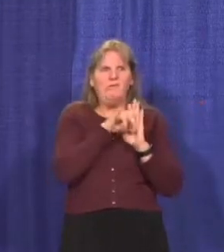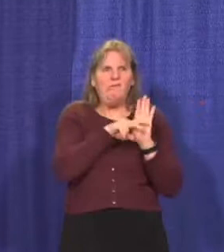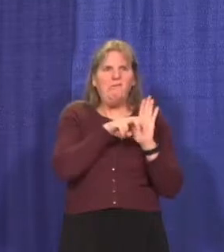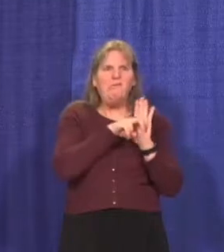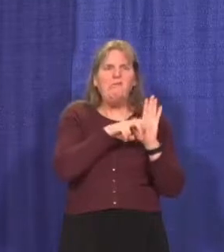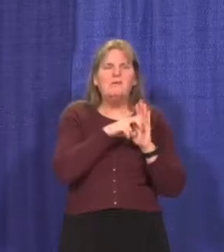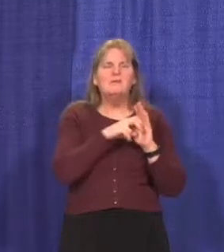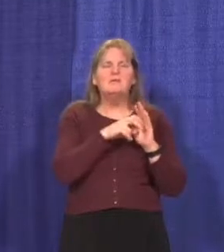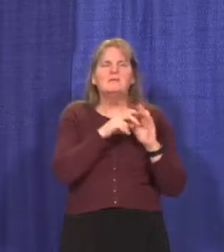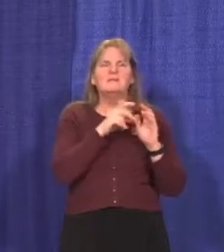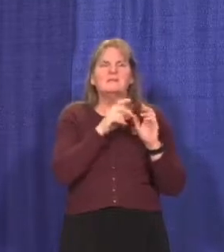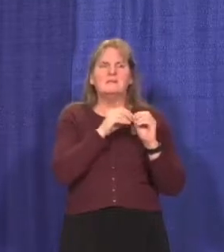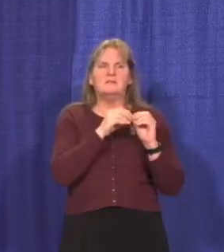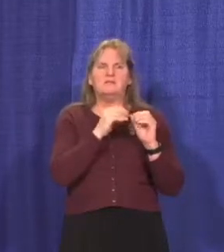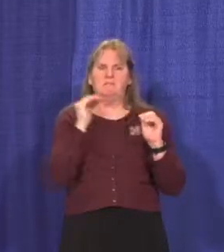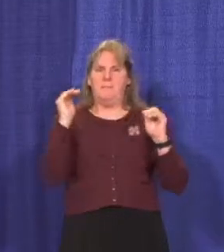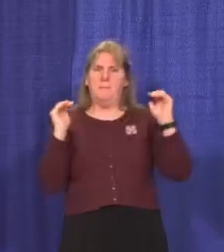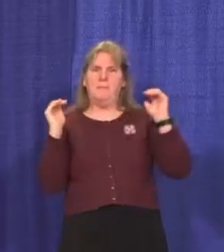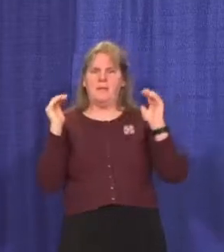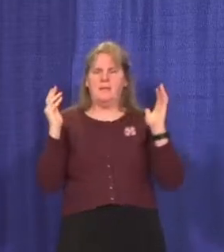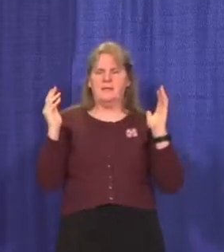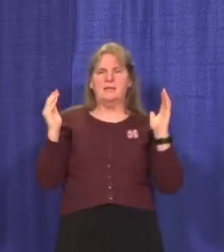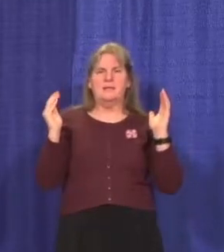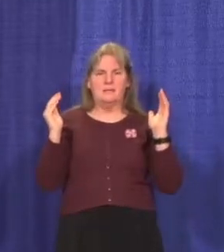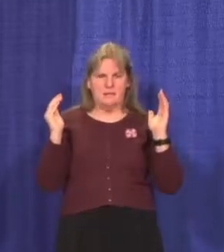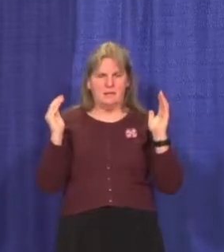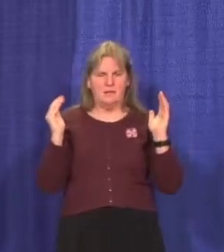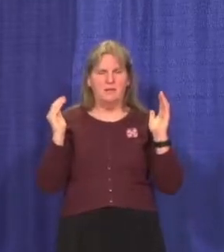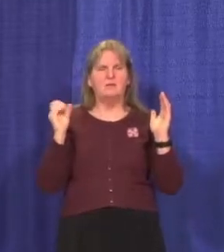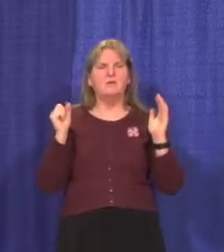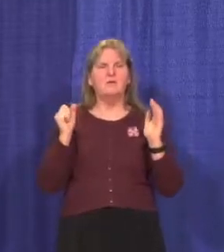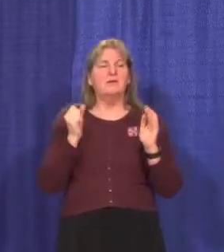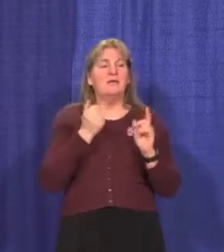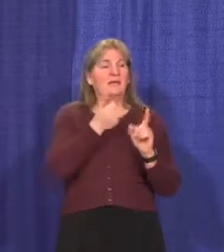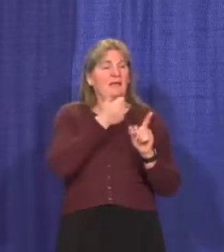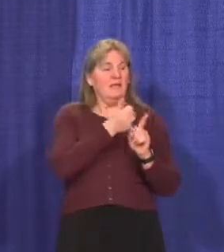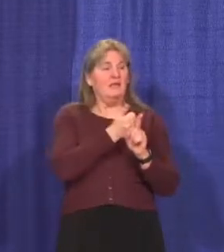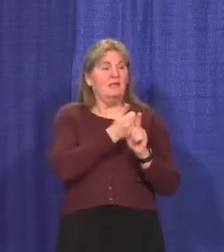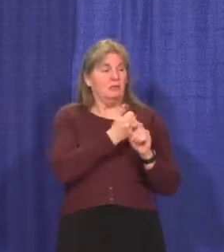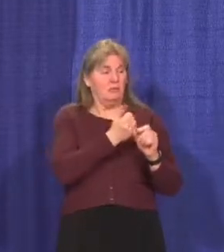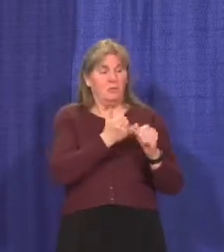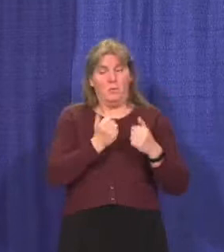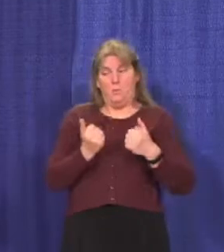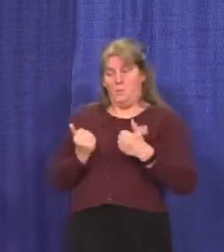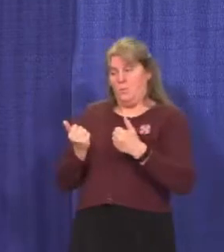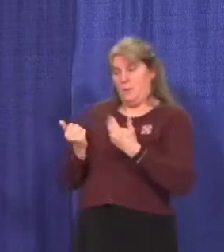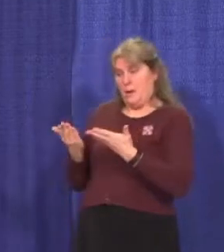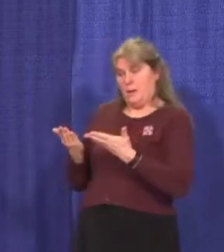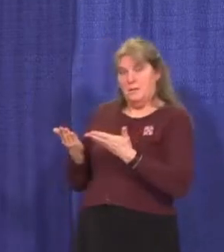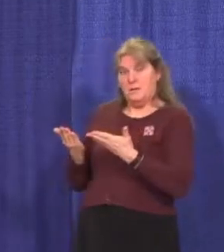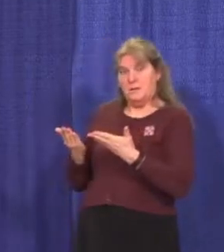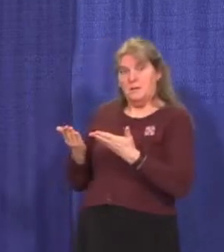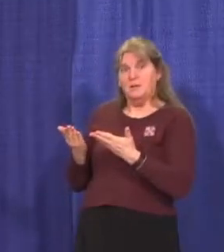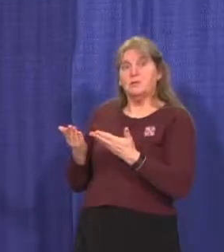I am sure that every recommendation I will be getting moving forward will be based